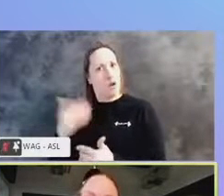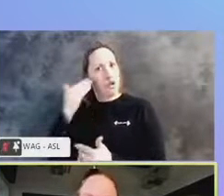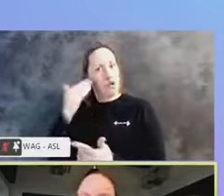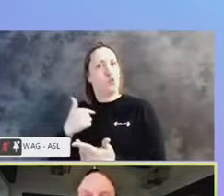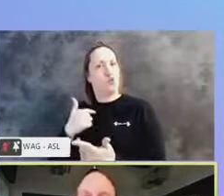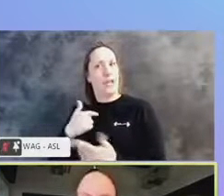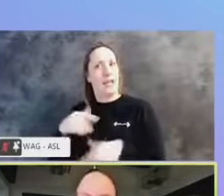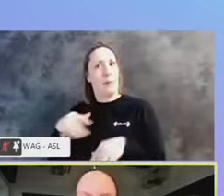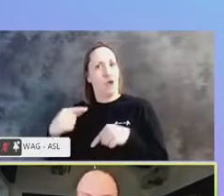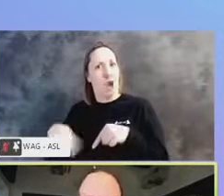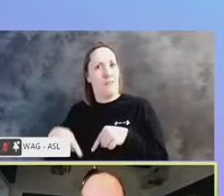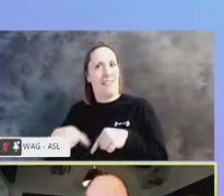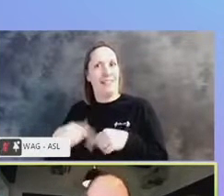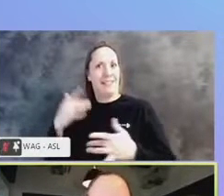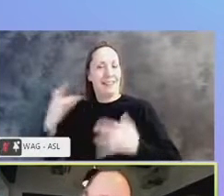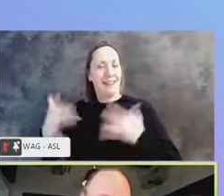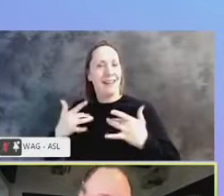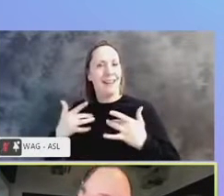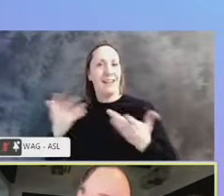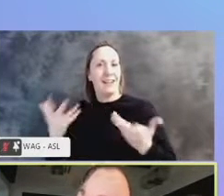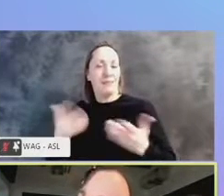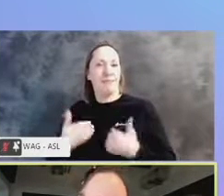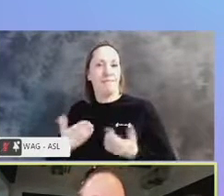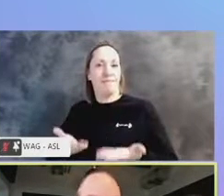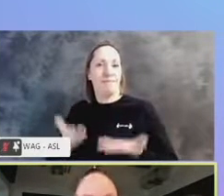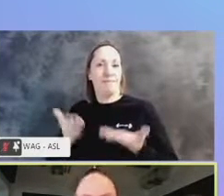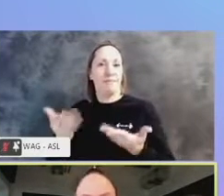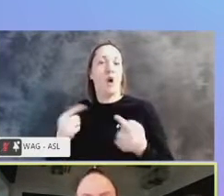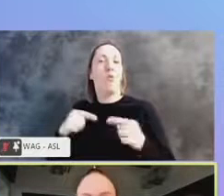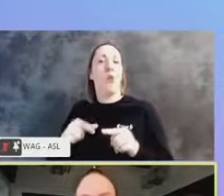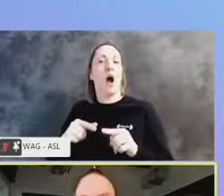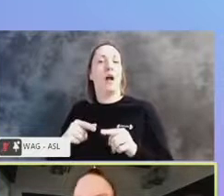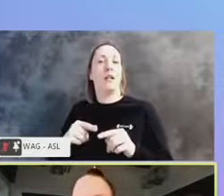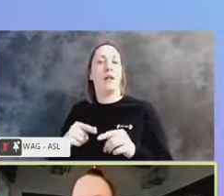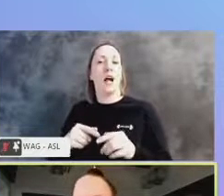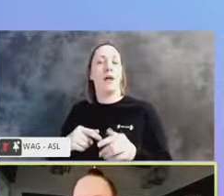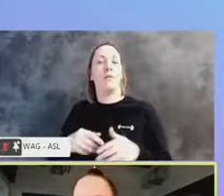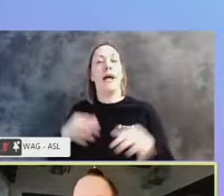about accessibility. Arguably, I don't know that much at that point I'm really proud about what I know and I'm nervous